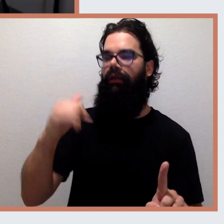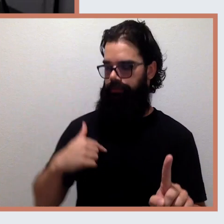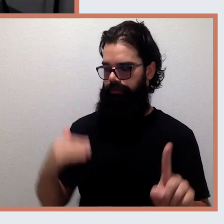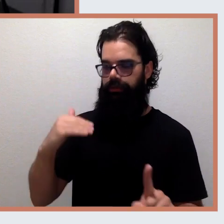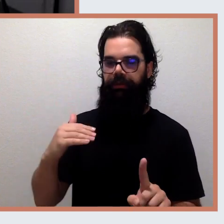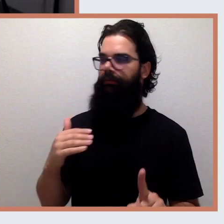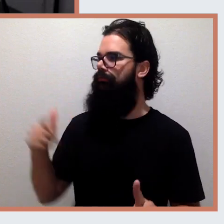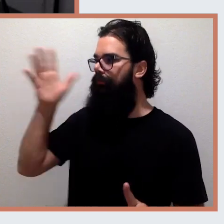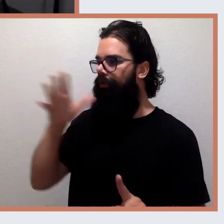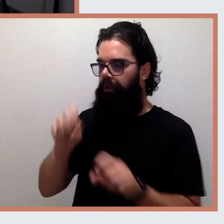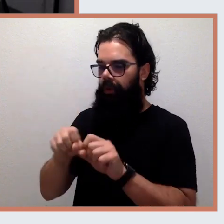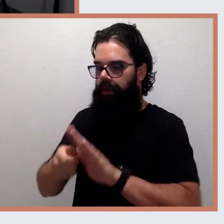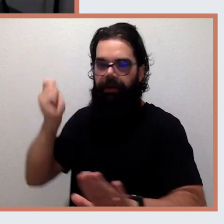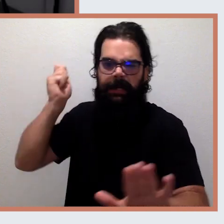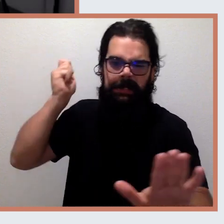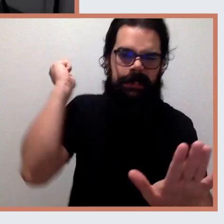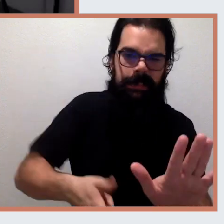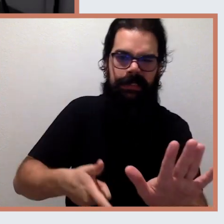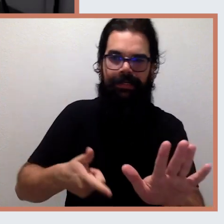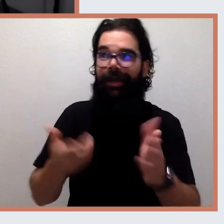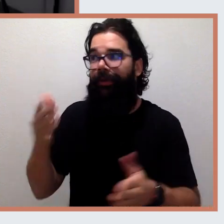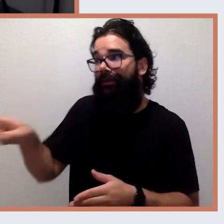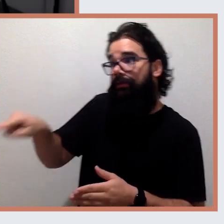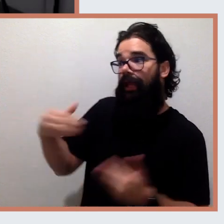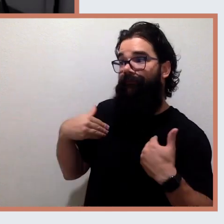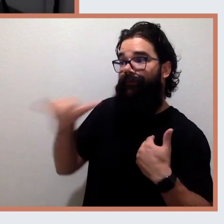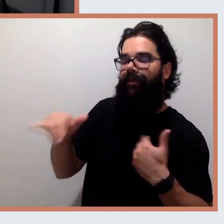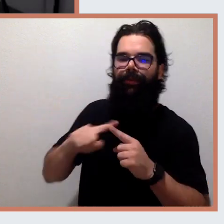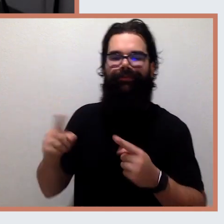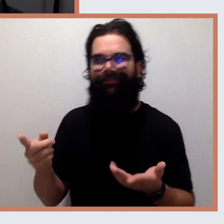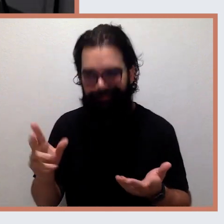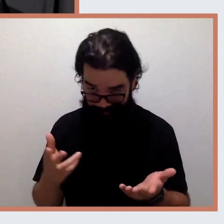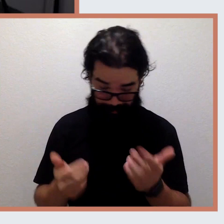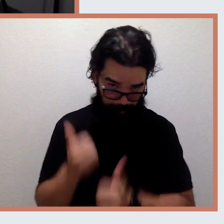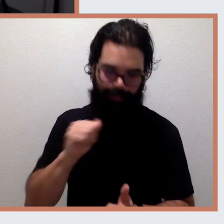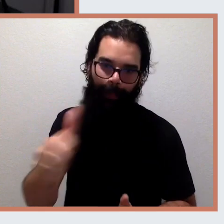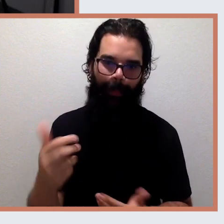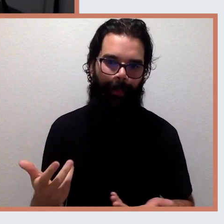They didn't grow up like me. You know, they didn't grow up my mom chasing me with a chancleta, you know, with a freaking sandal, no, no, no.